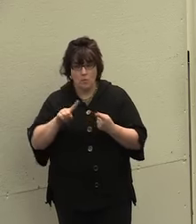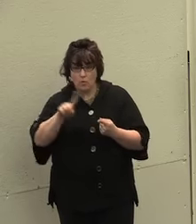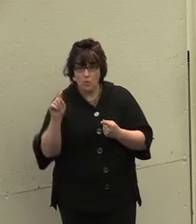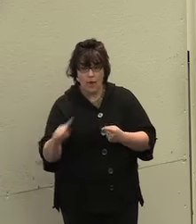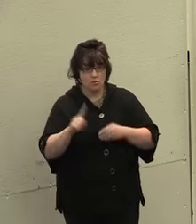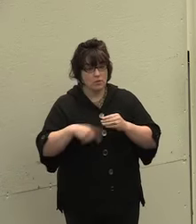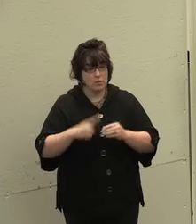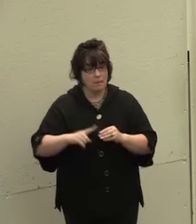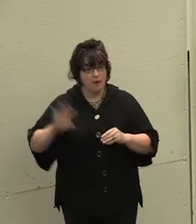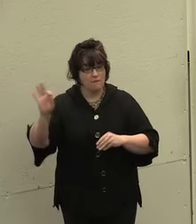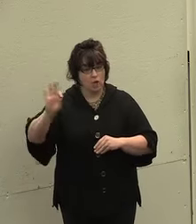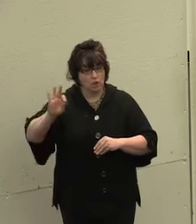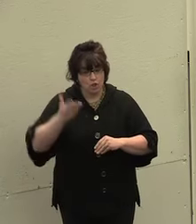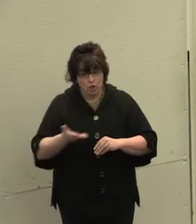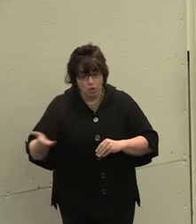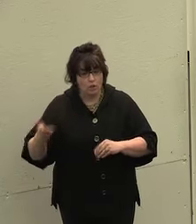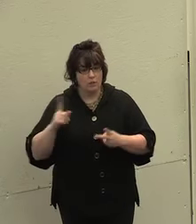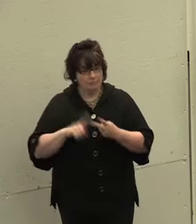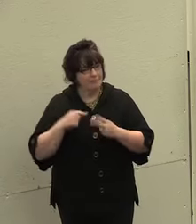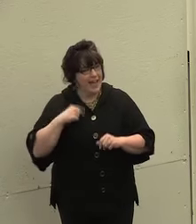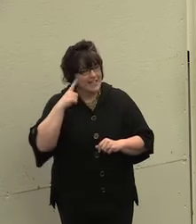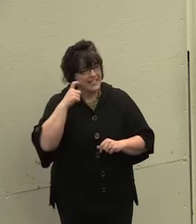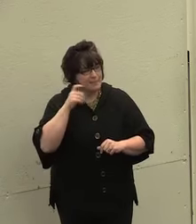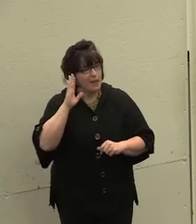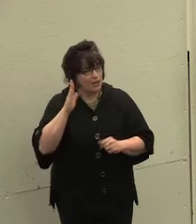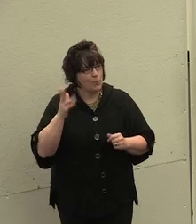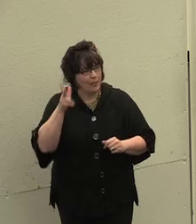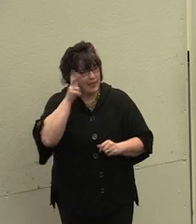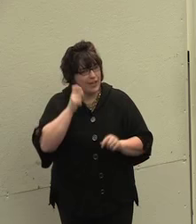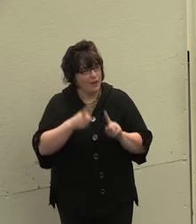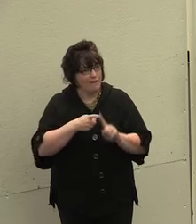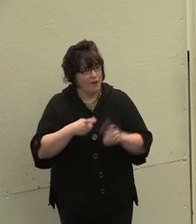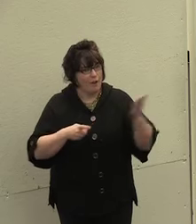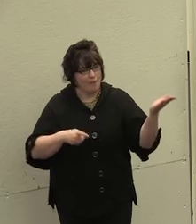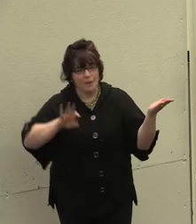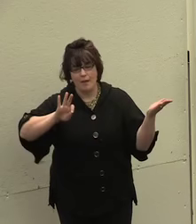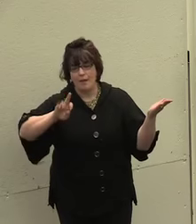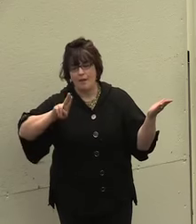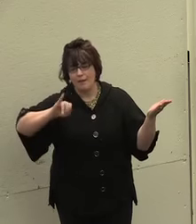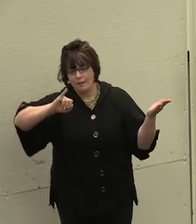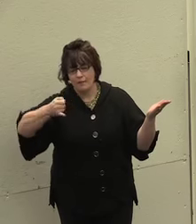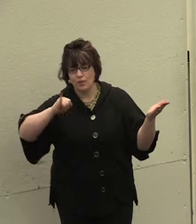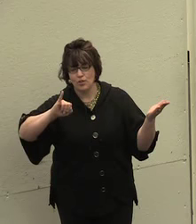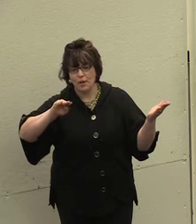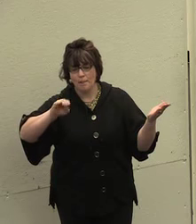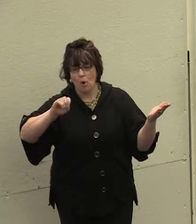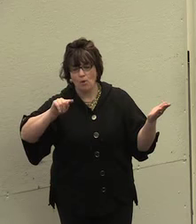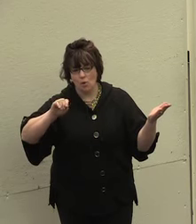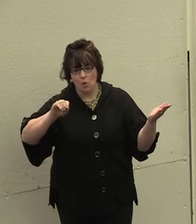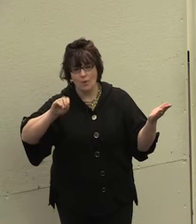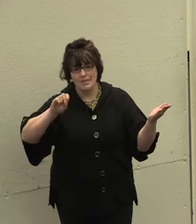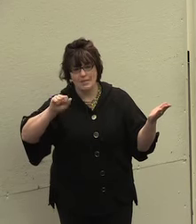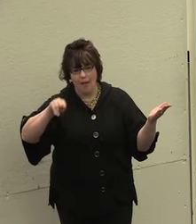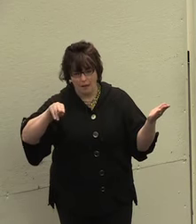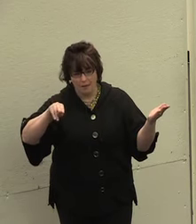which I suspect we'll hear from Fujimoto San, which actually also has a lot to do with the relationship of architecture